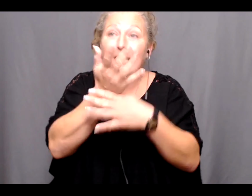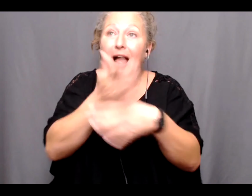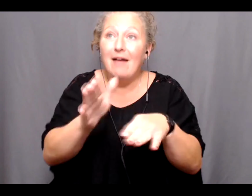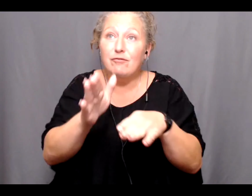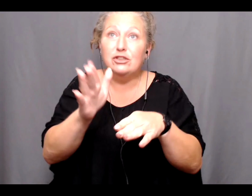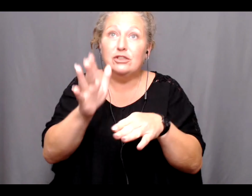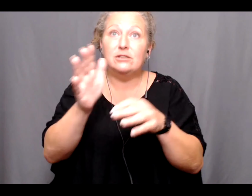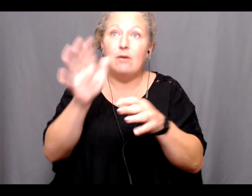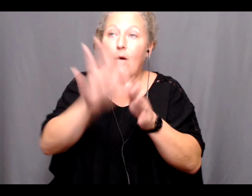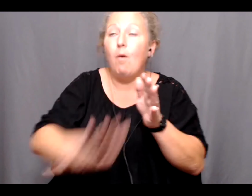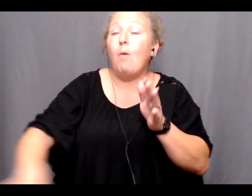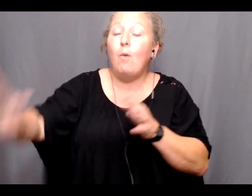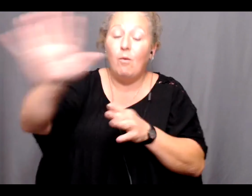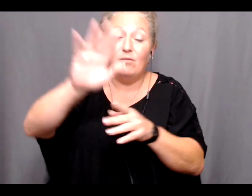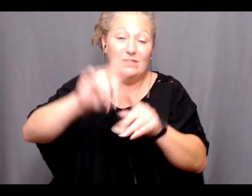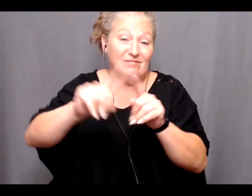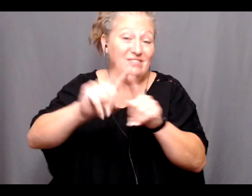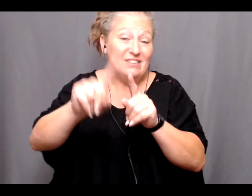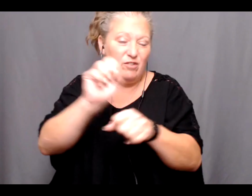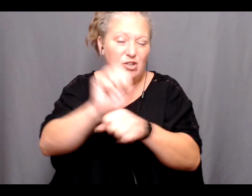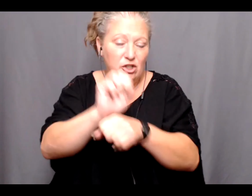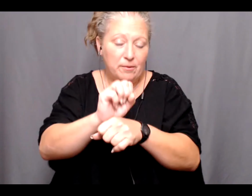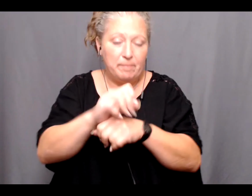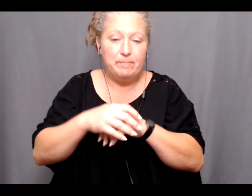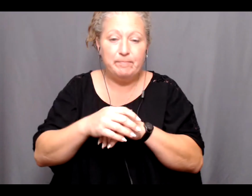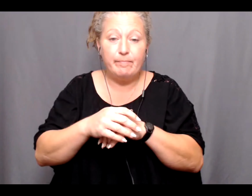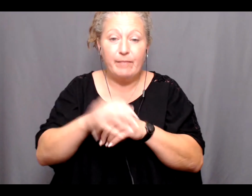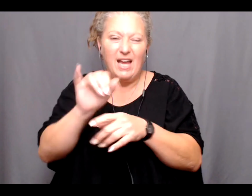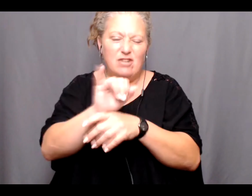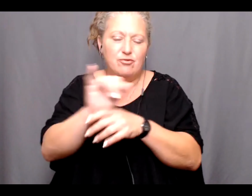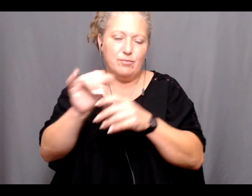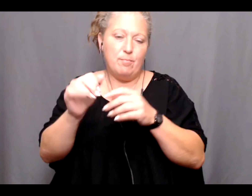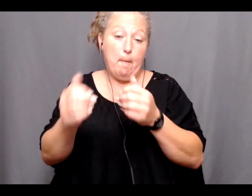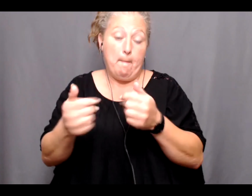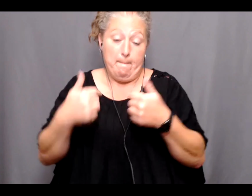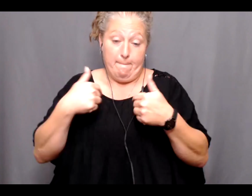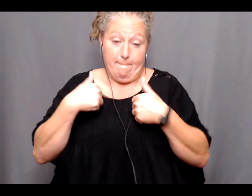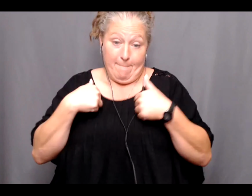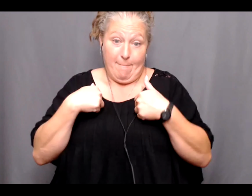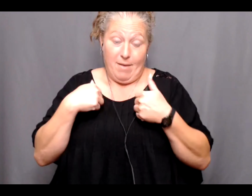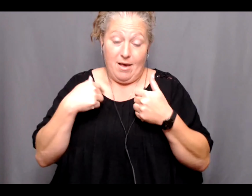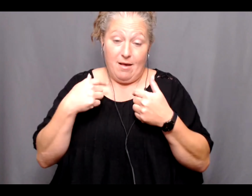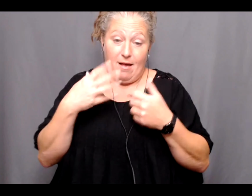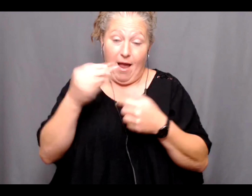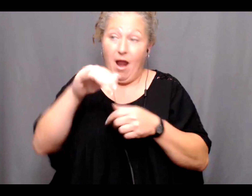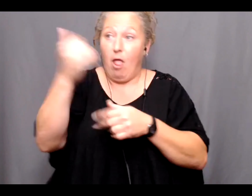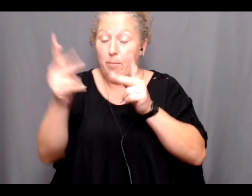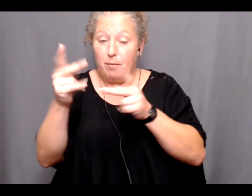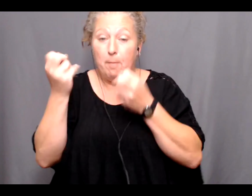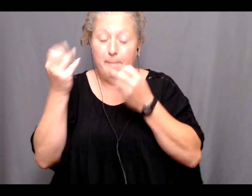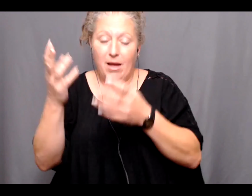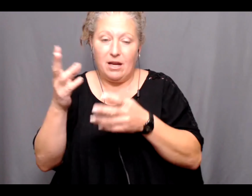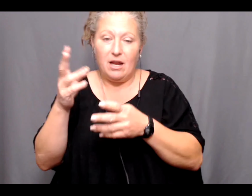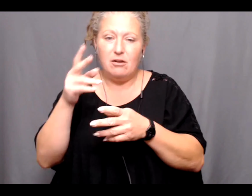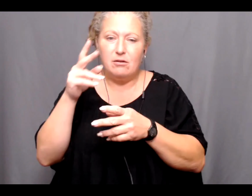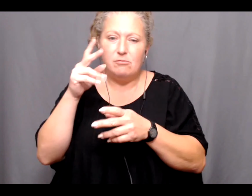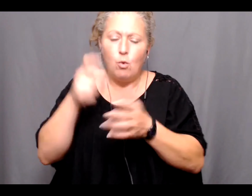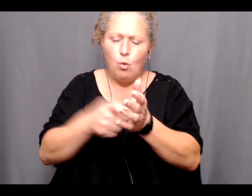Many people me included are viewing on heat and wildfire smoke regulations and enforcement,